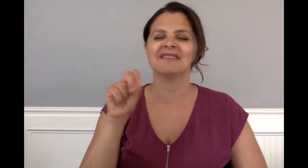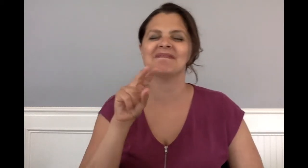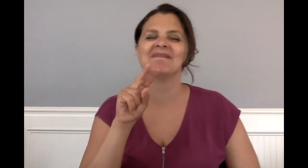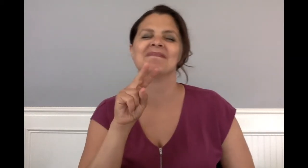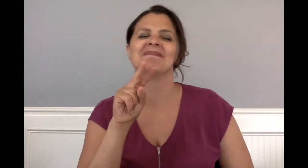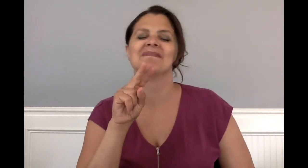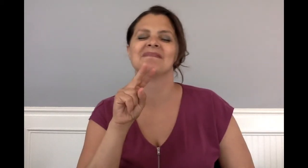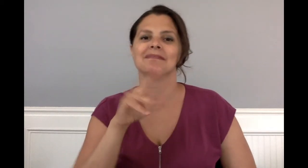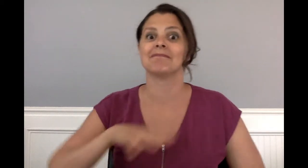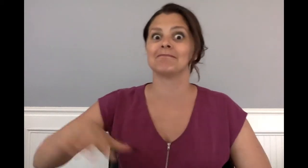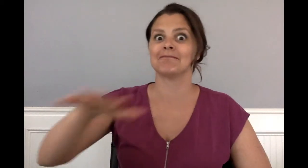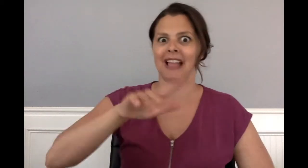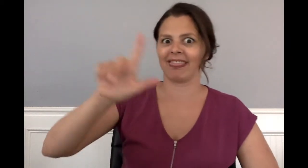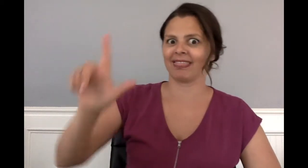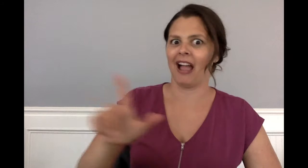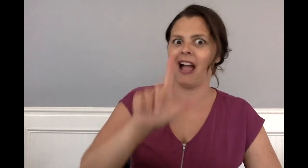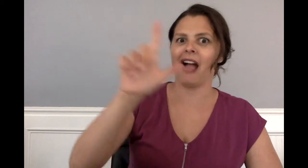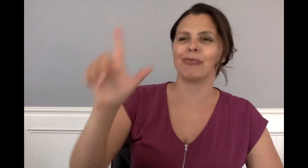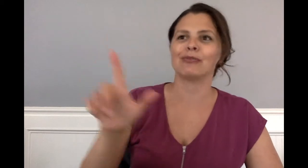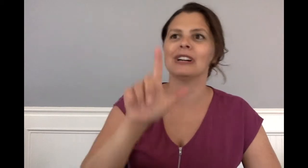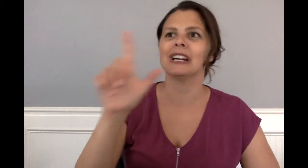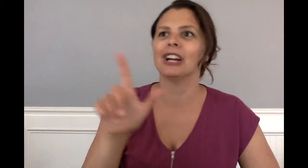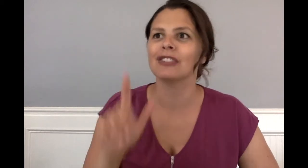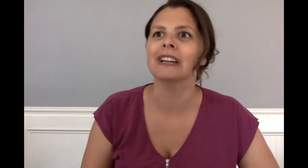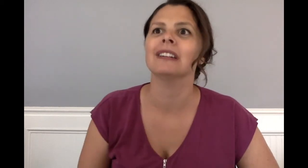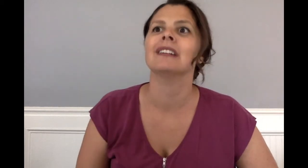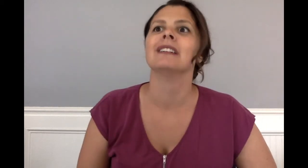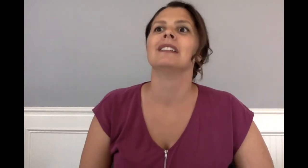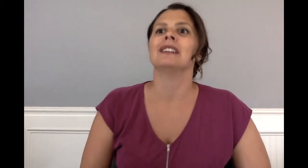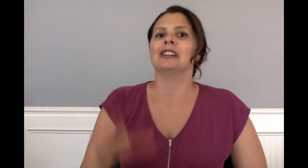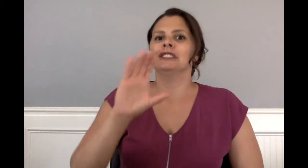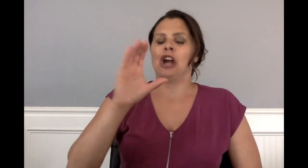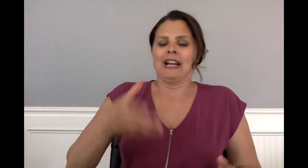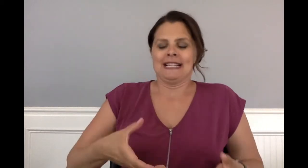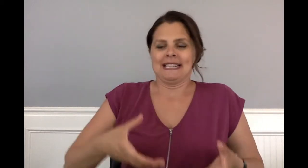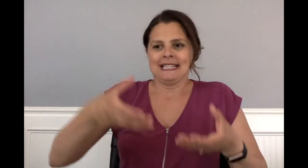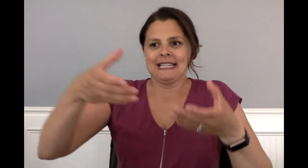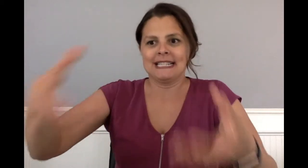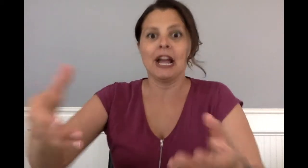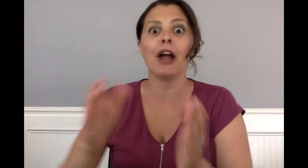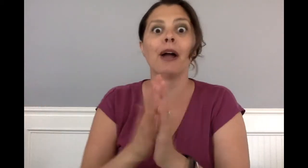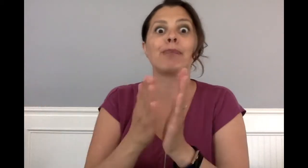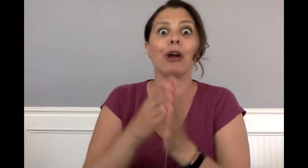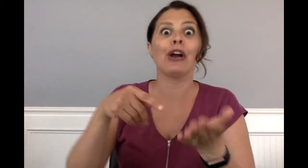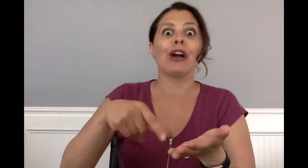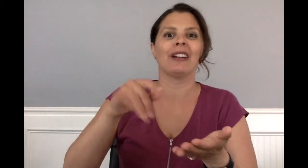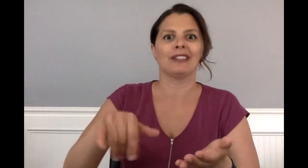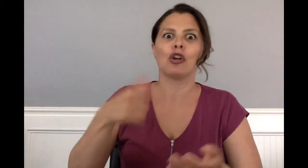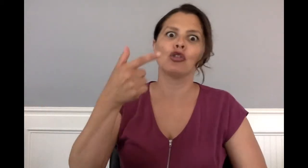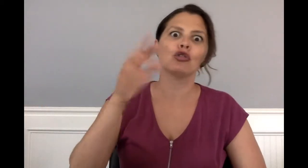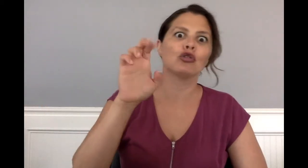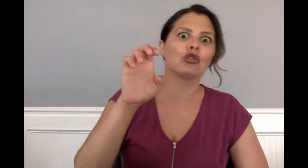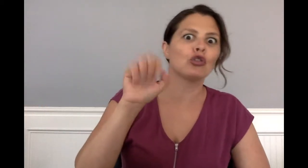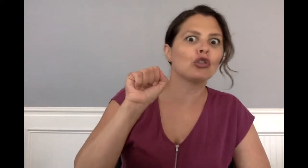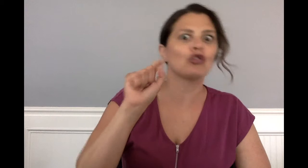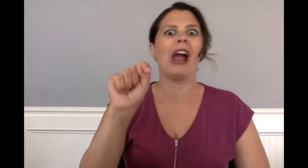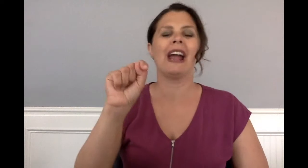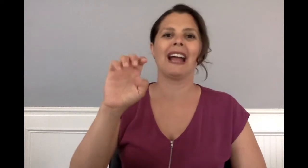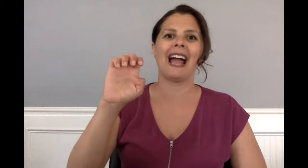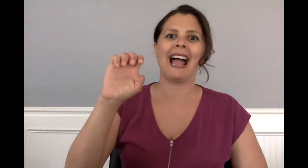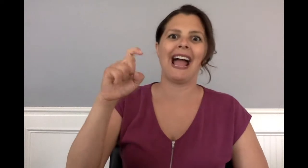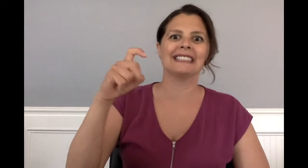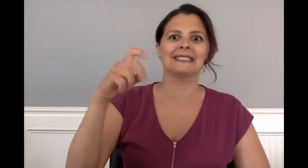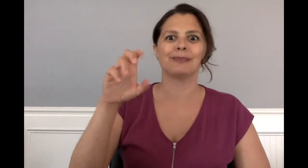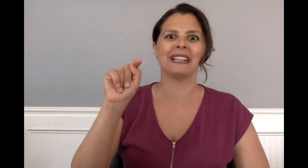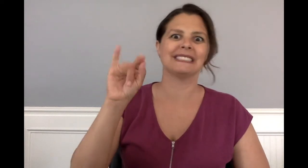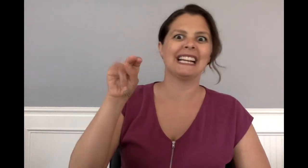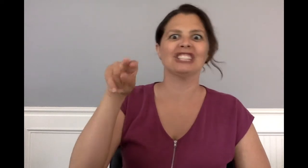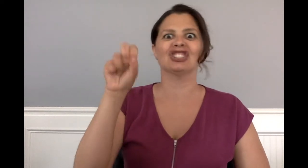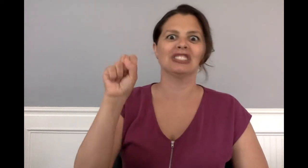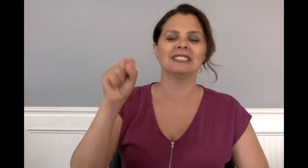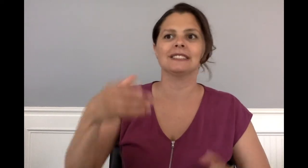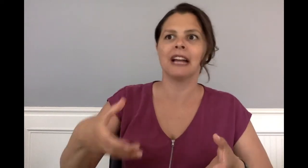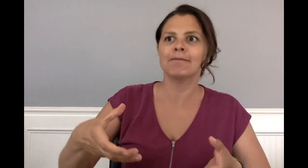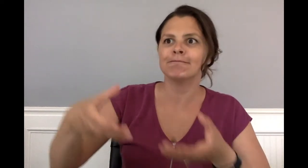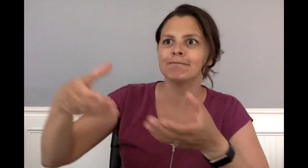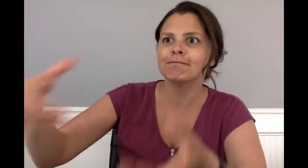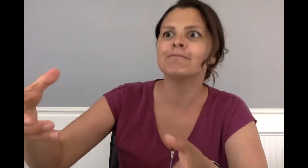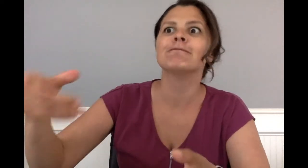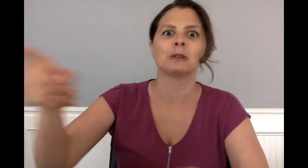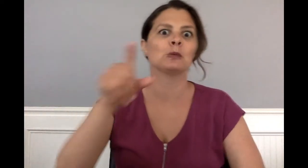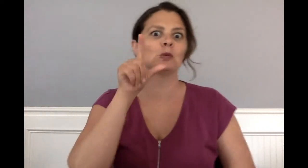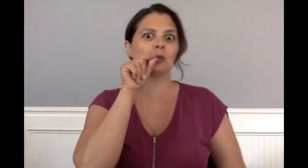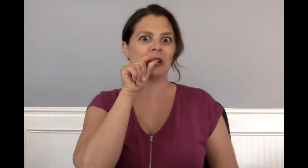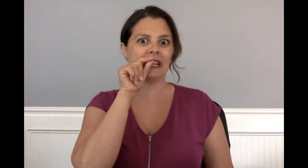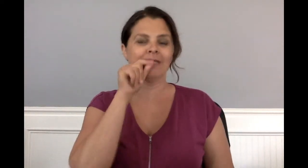Mr. Dickens eyed Charlie with pity. Charlie handed Miss Tweedy "Great Expectations."